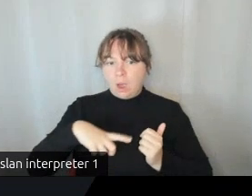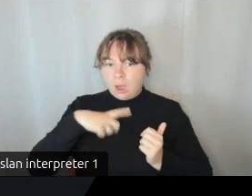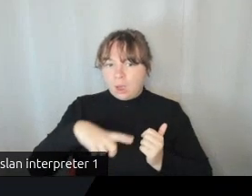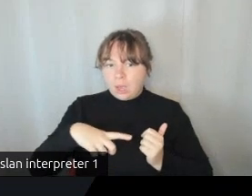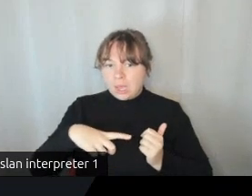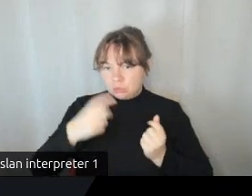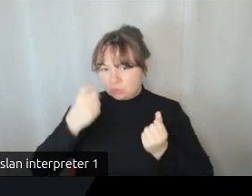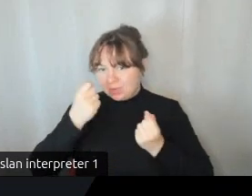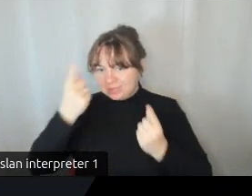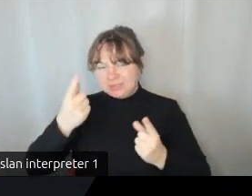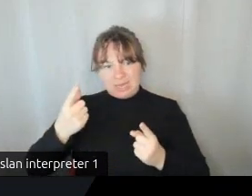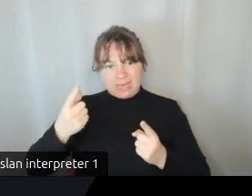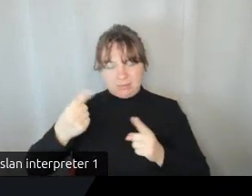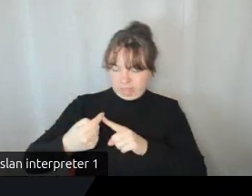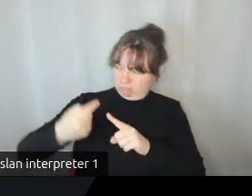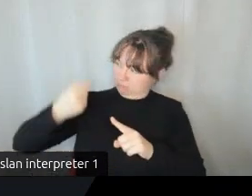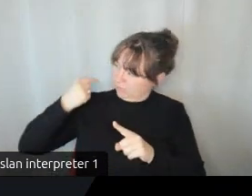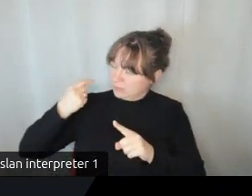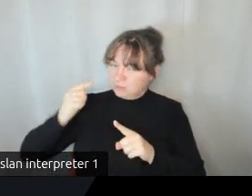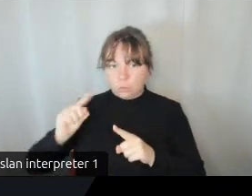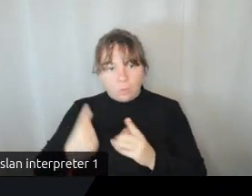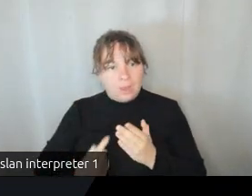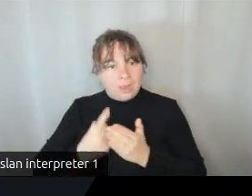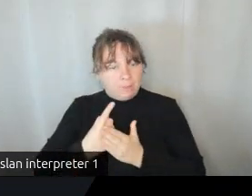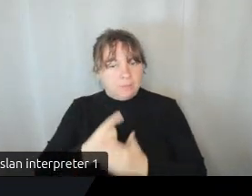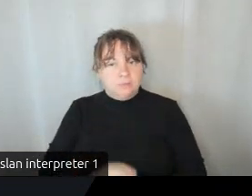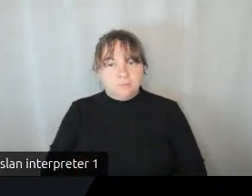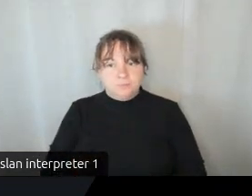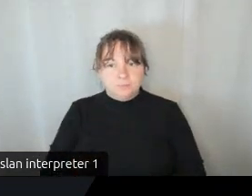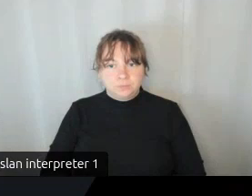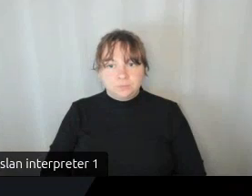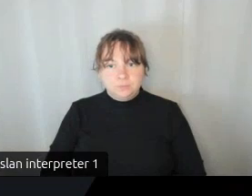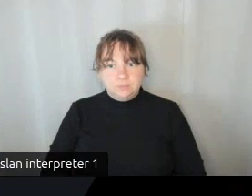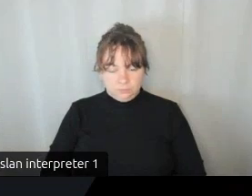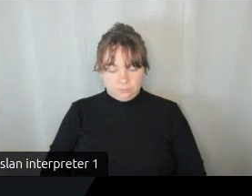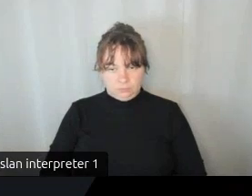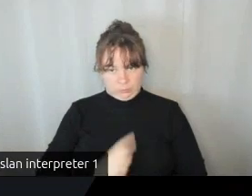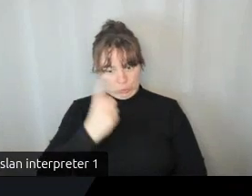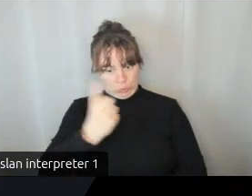them understand the background of the matter. If possible, the applicant who wants to apply to vary